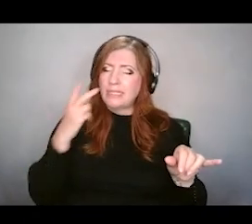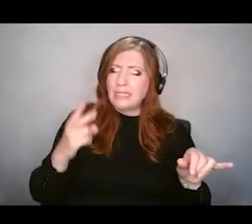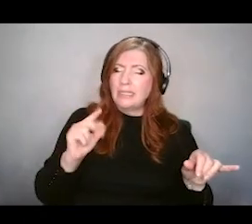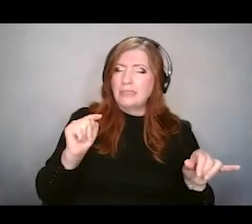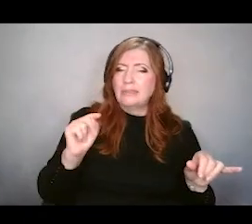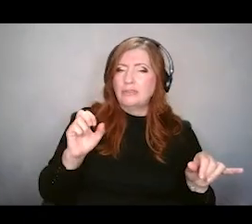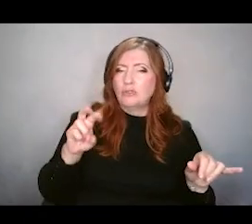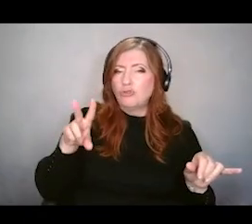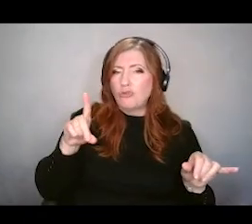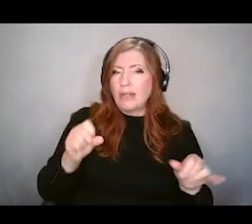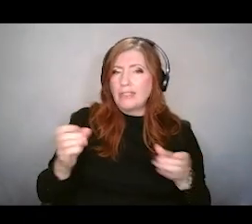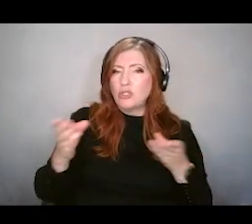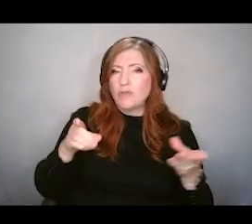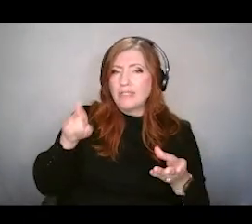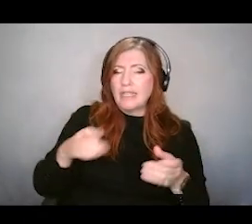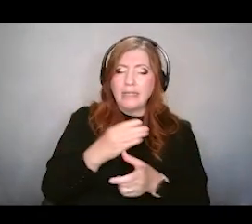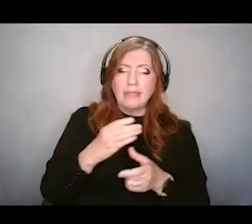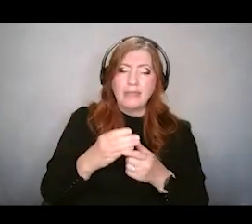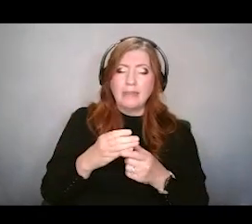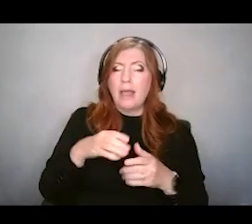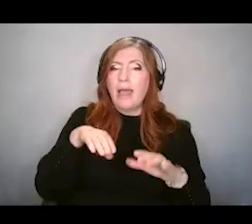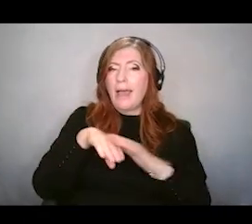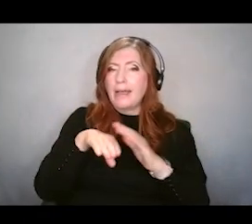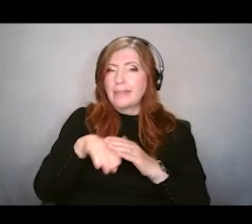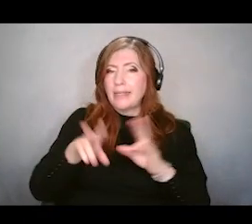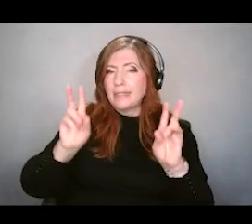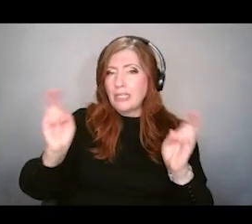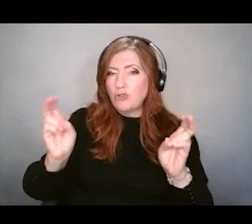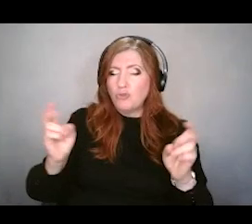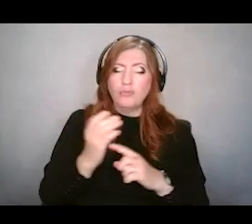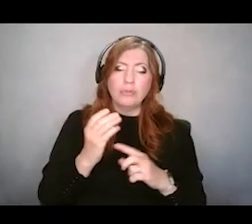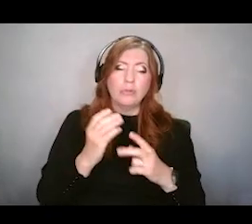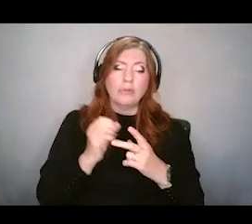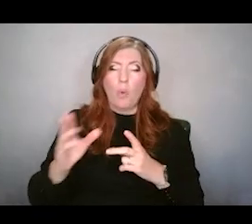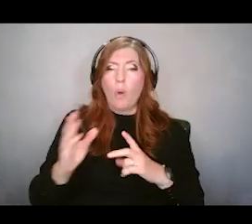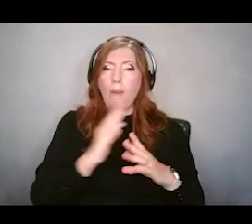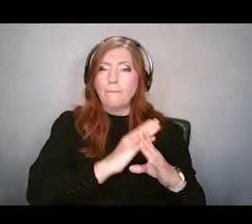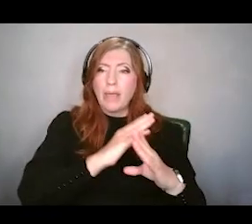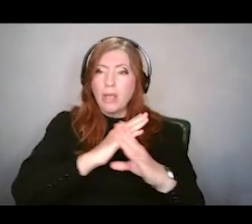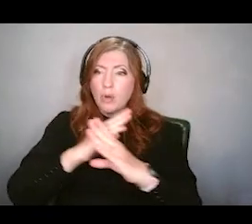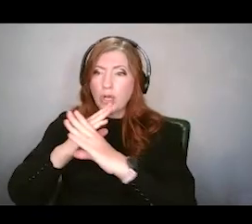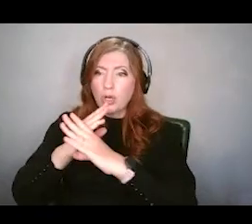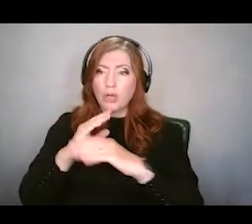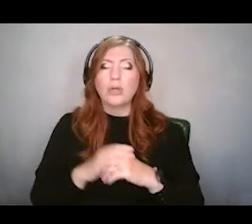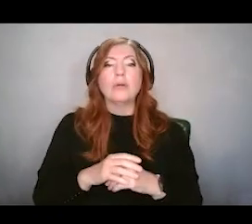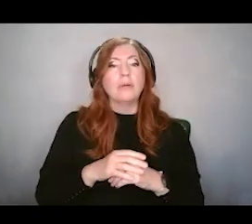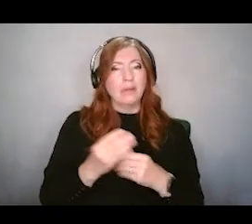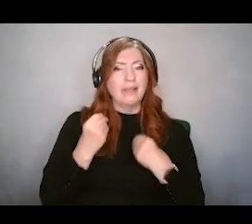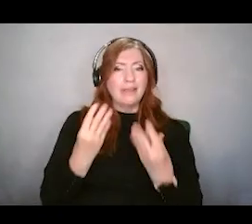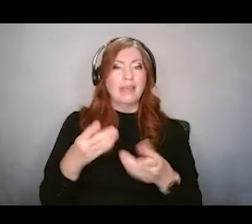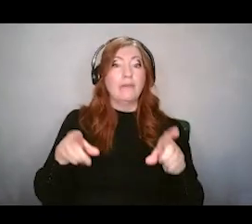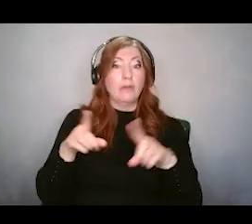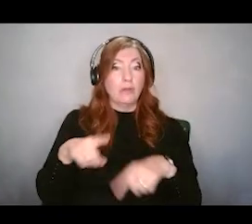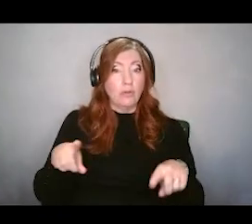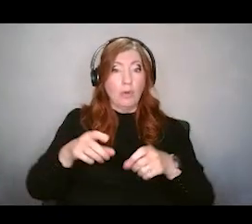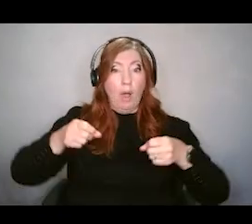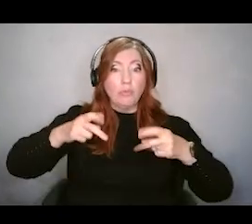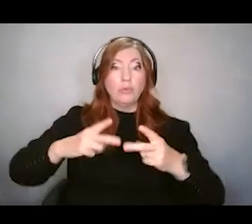access issues, or barriers. This gives you an opportunity to adapt your project. Maybe you